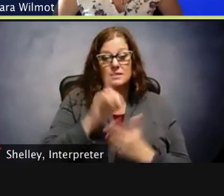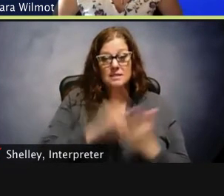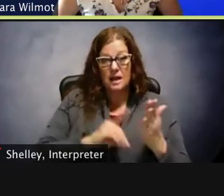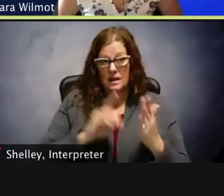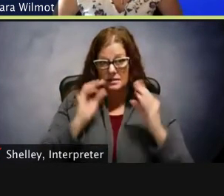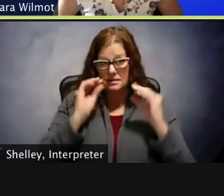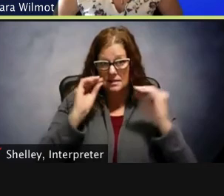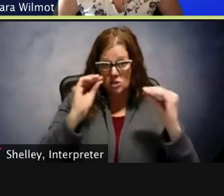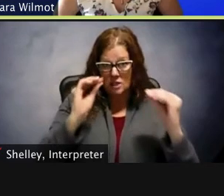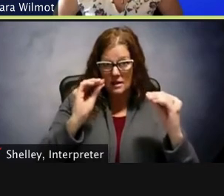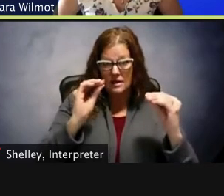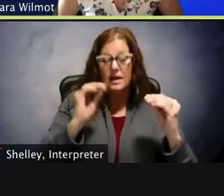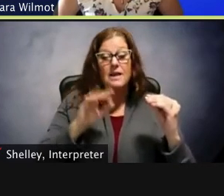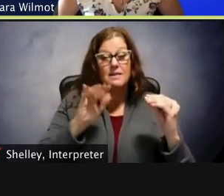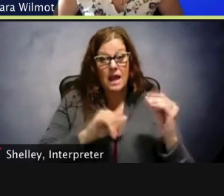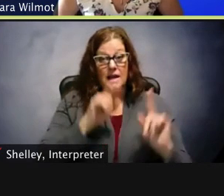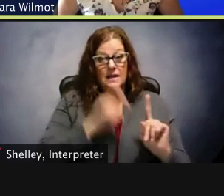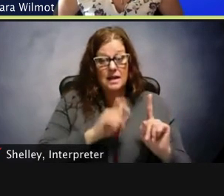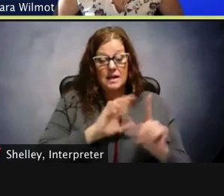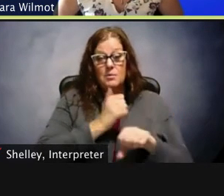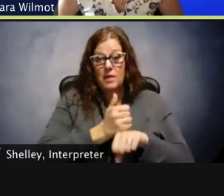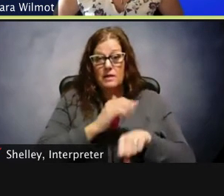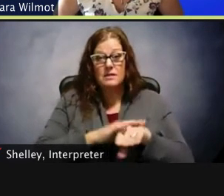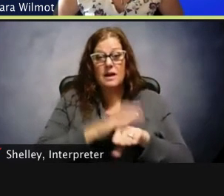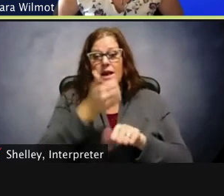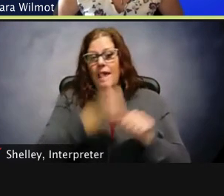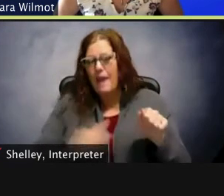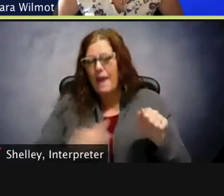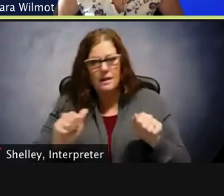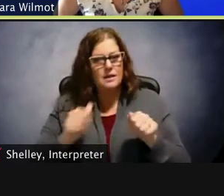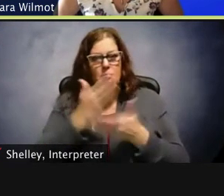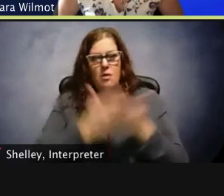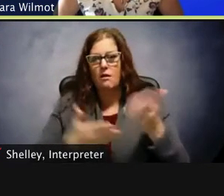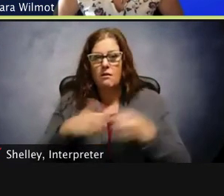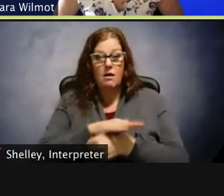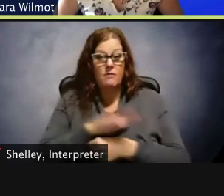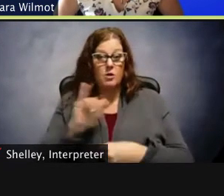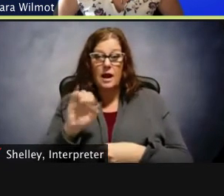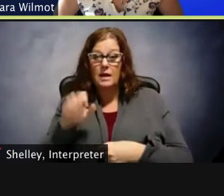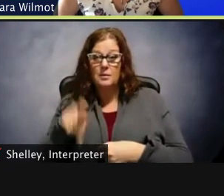that the need can be based on any domain covered in the IEP, not solely Curriculum and Learning.